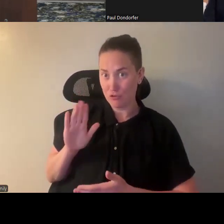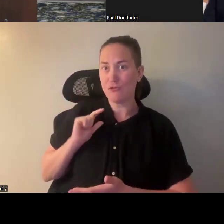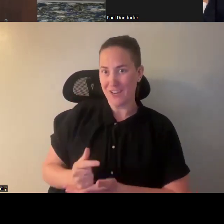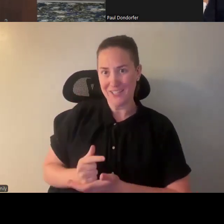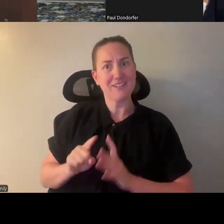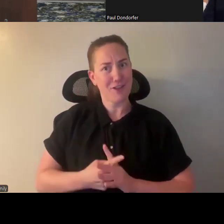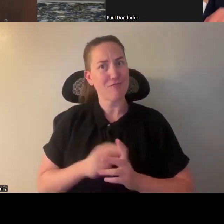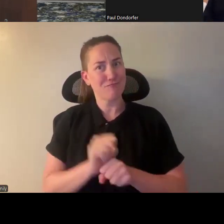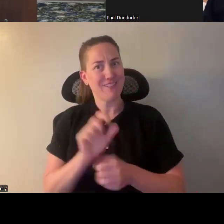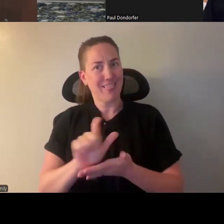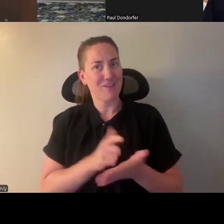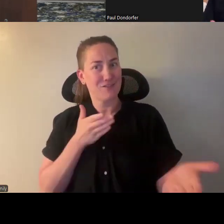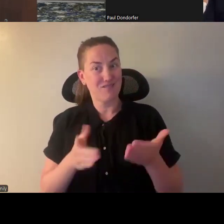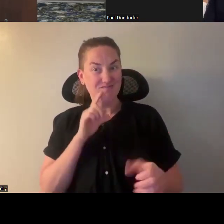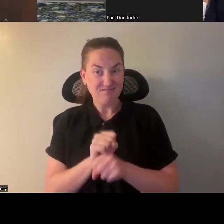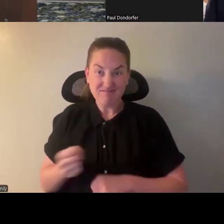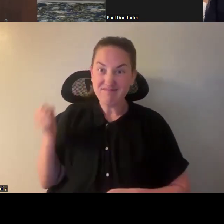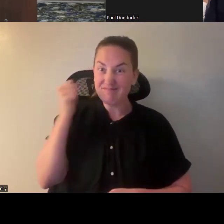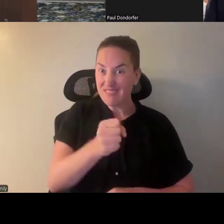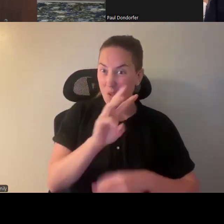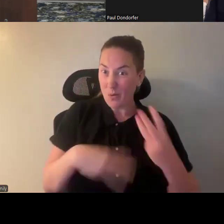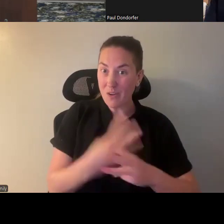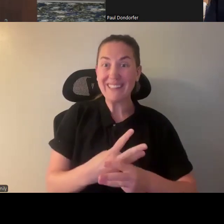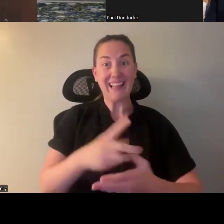time I never knew I was going to be thrown into a world where even legal professionals such as